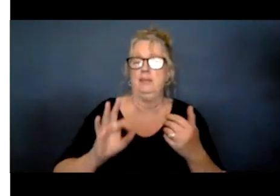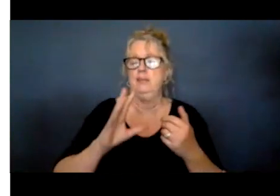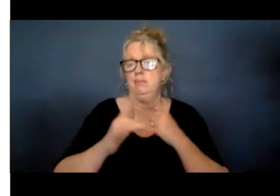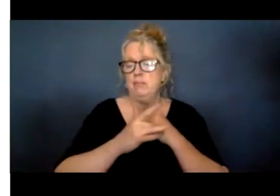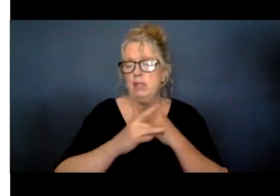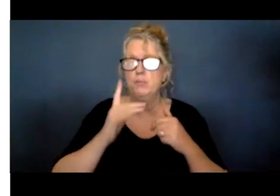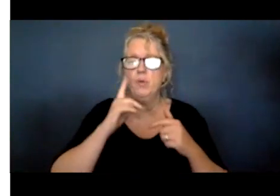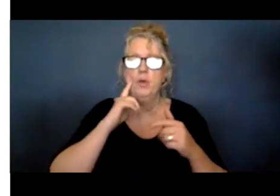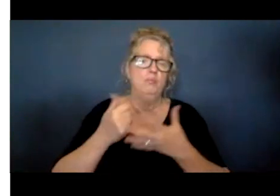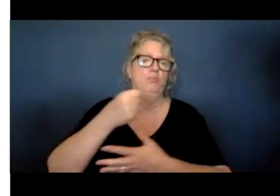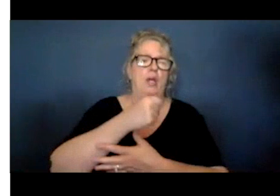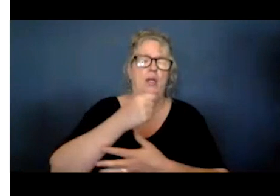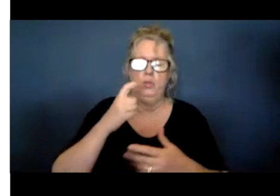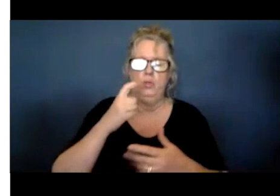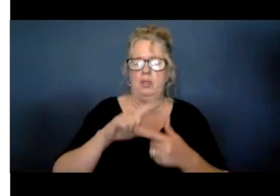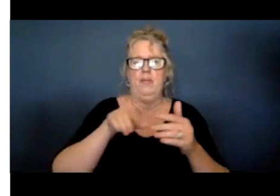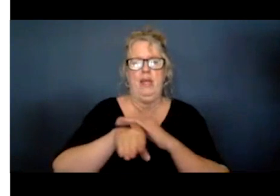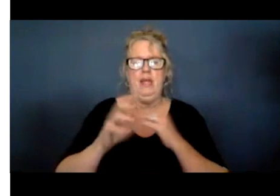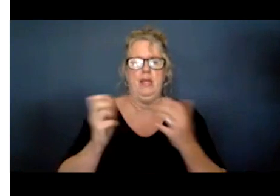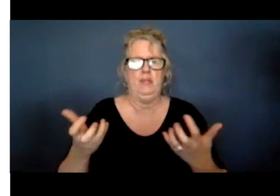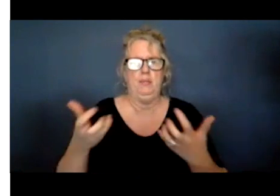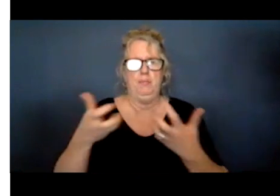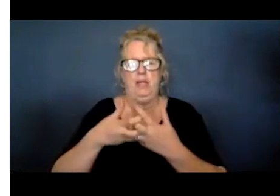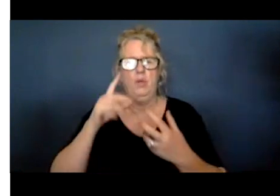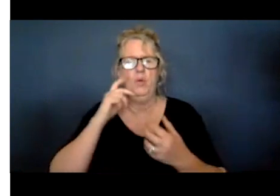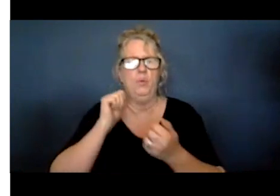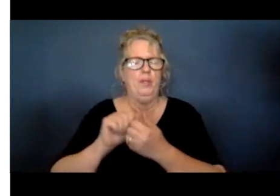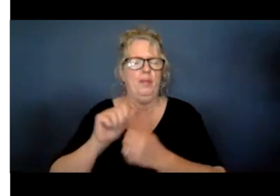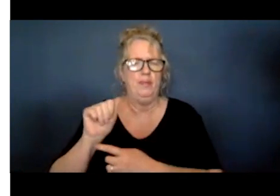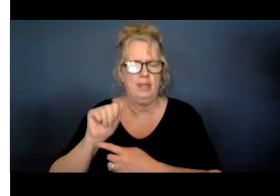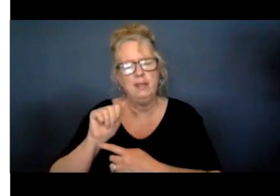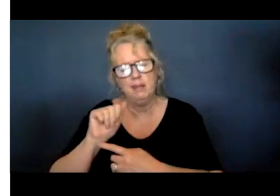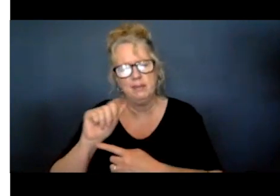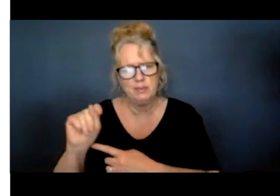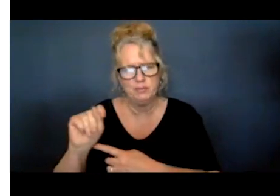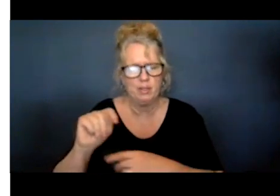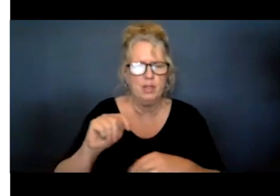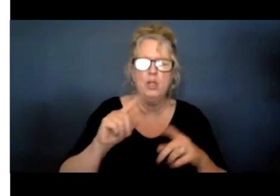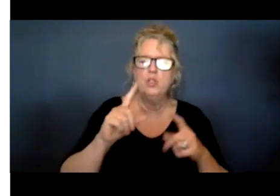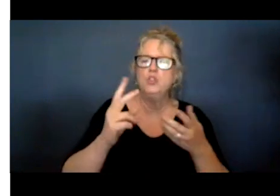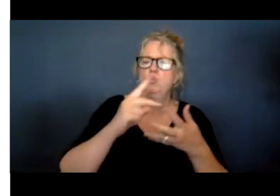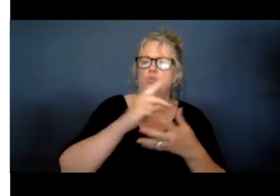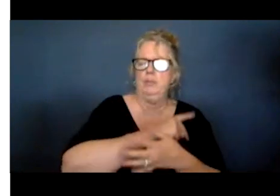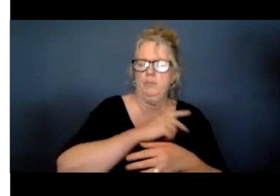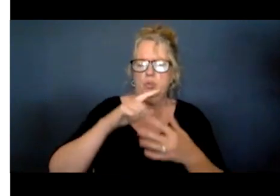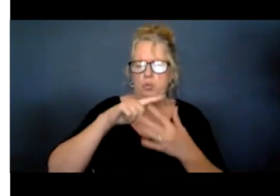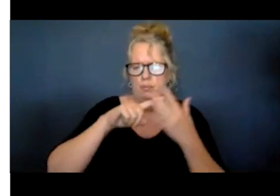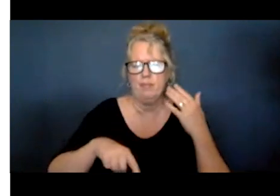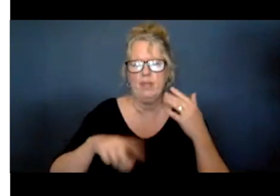accessibility and compatibility with assistive technology. Review VPATs to identify any